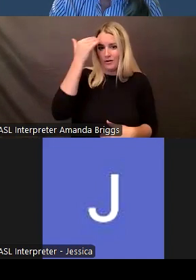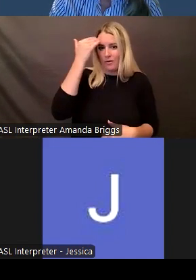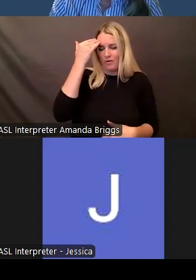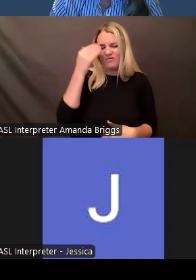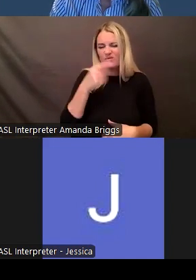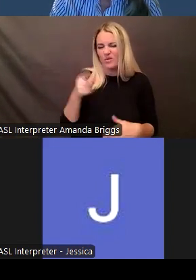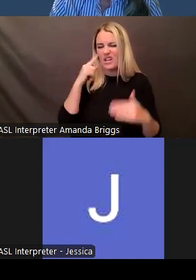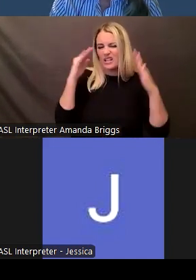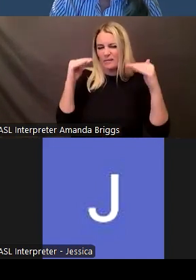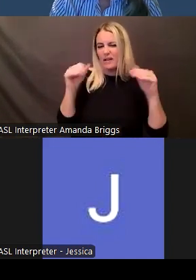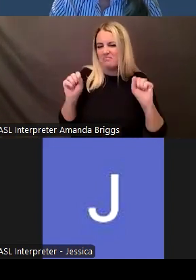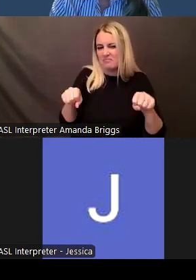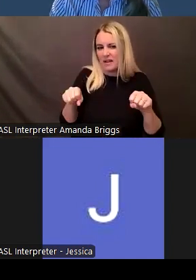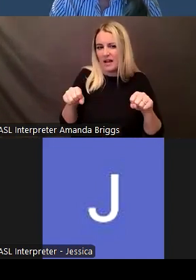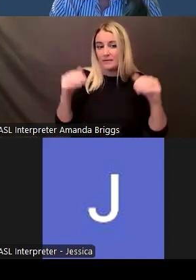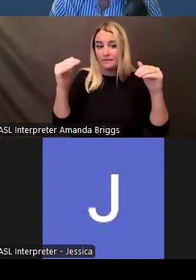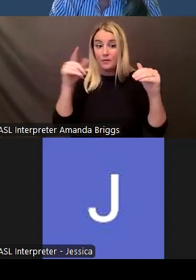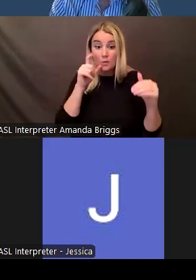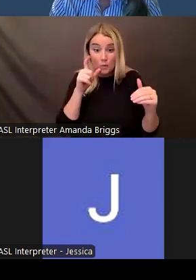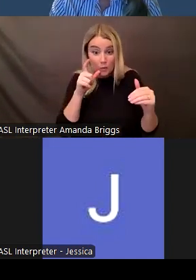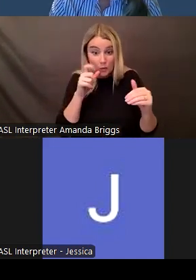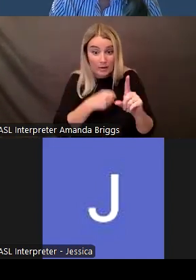you can expect, who they will impact and when they will occur.